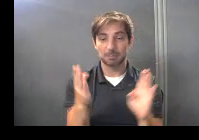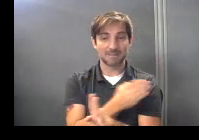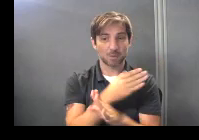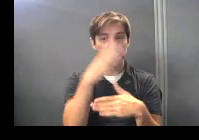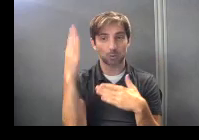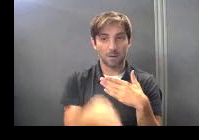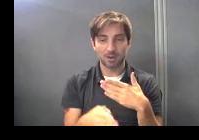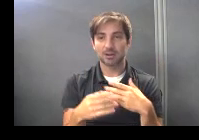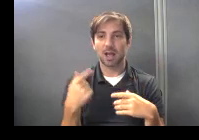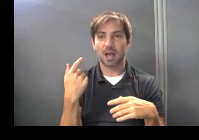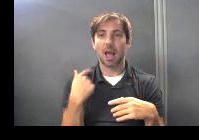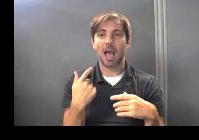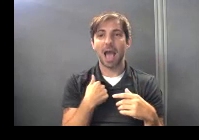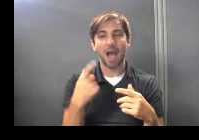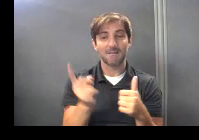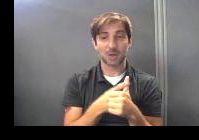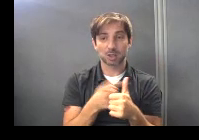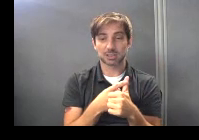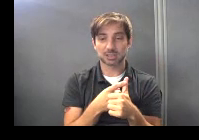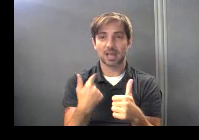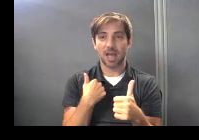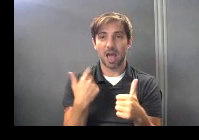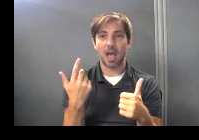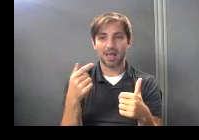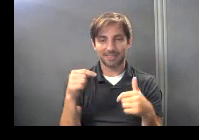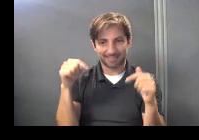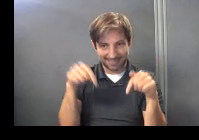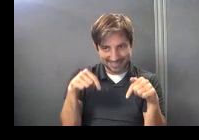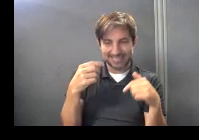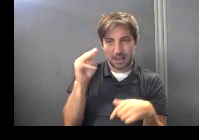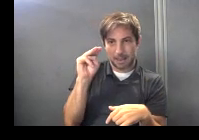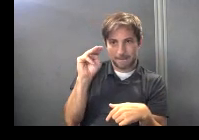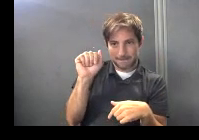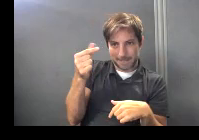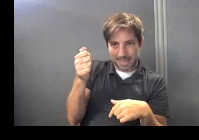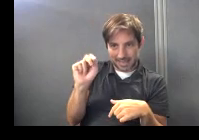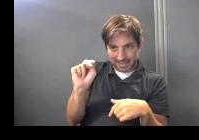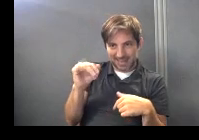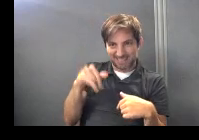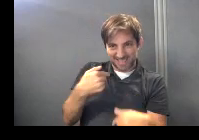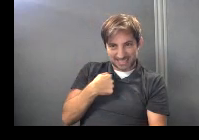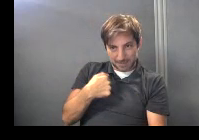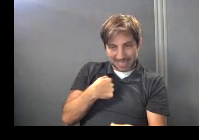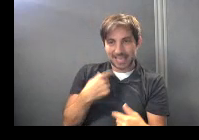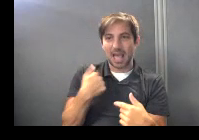FIRST, I'M GOING TO BE HOSTING -- THIS IS MAGAN -- ME, I'LL BE HOSTING A VIRTUAL AUDIO